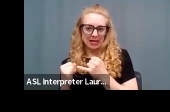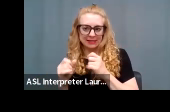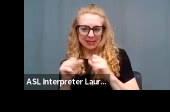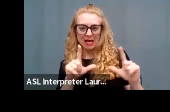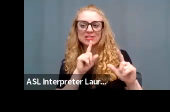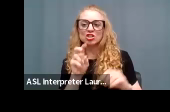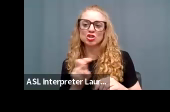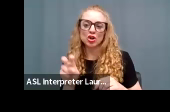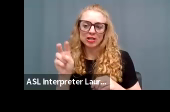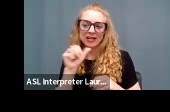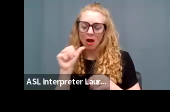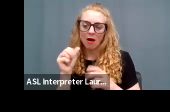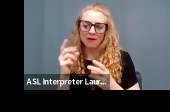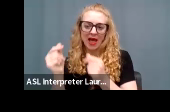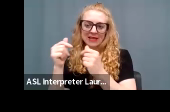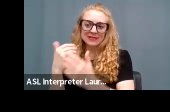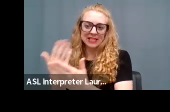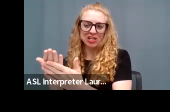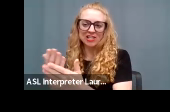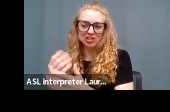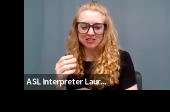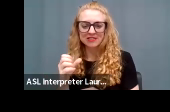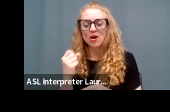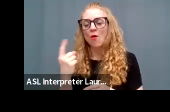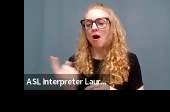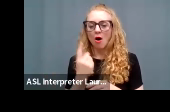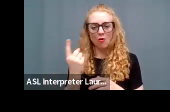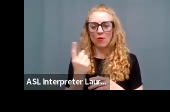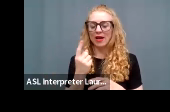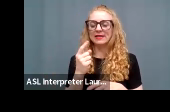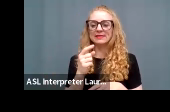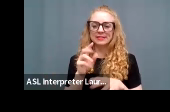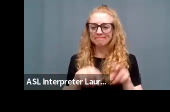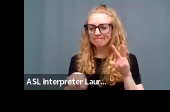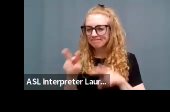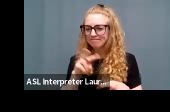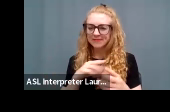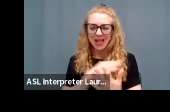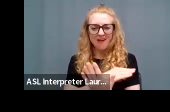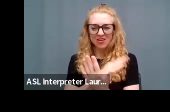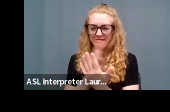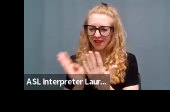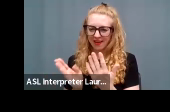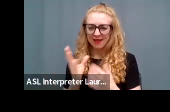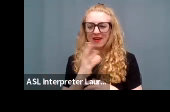destination so constantly making sure that we look at all aspects of this and reassess